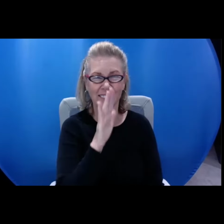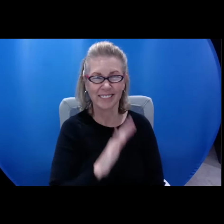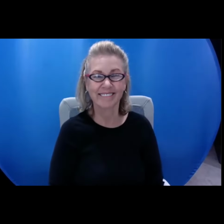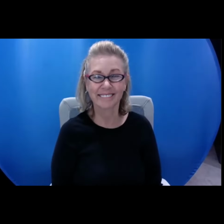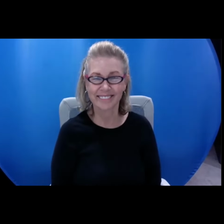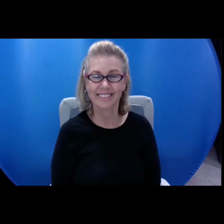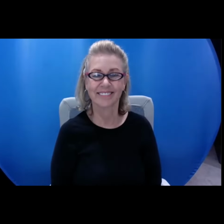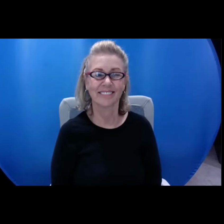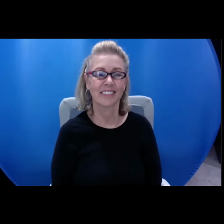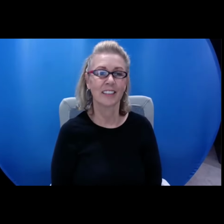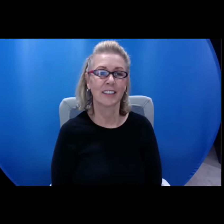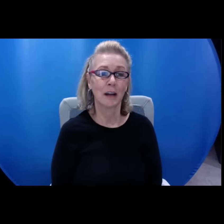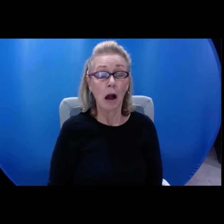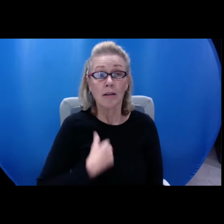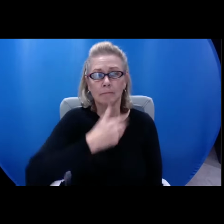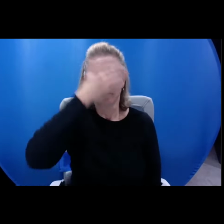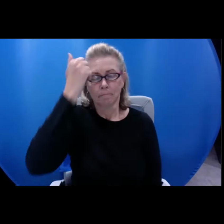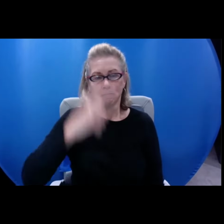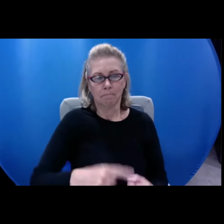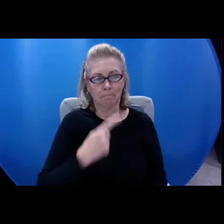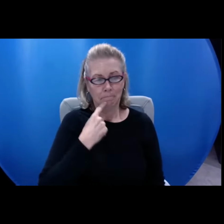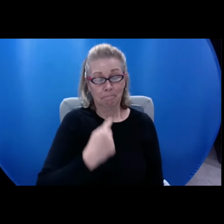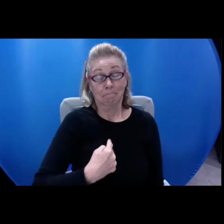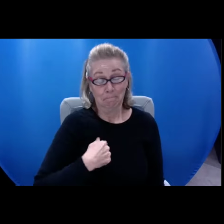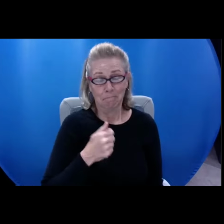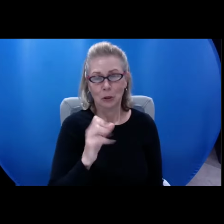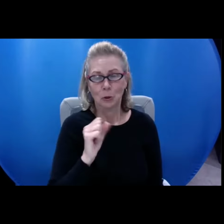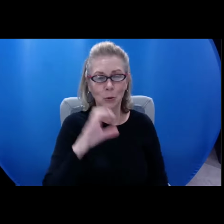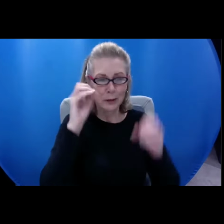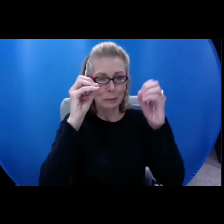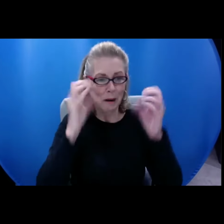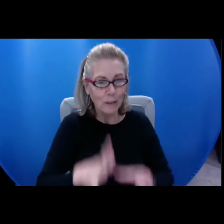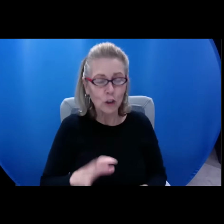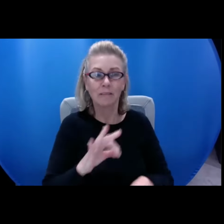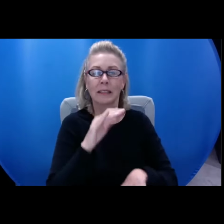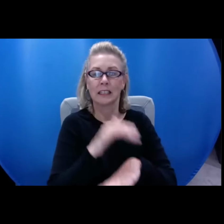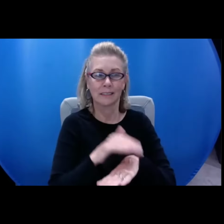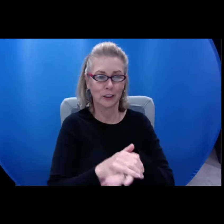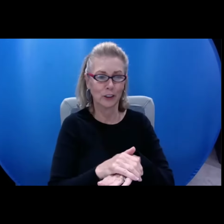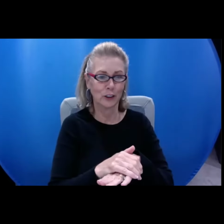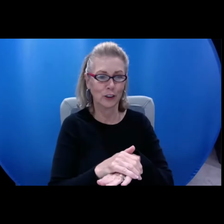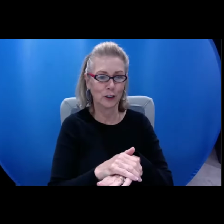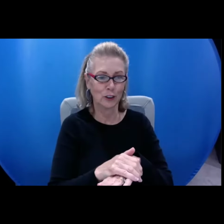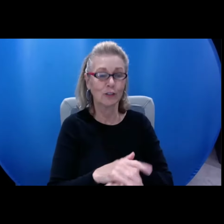And I neglected to mention that I am Associate Professor of English at LaGuardia Community